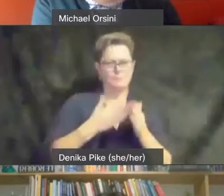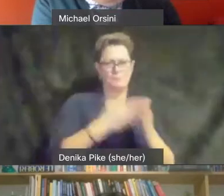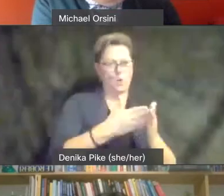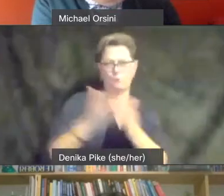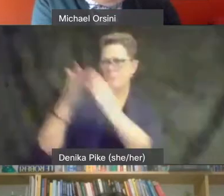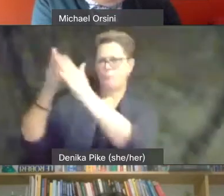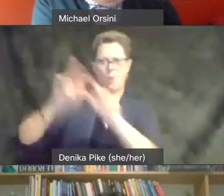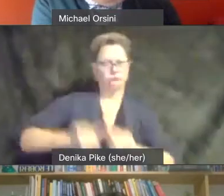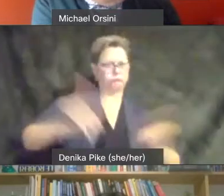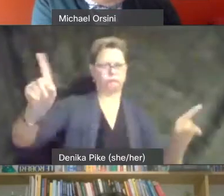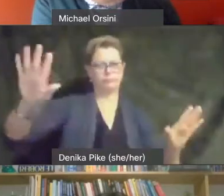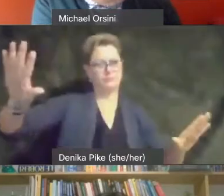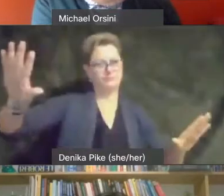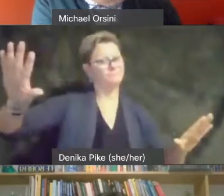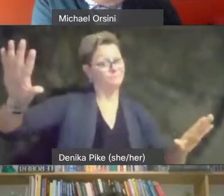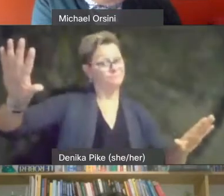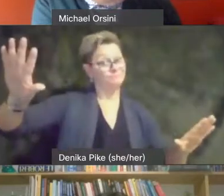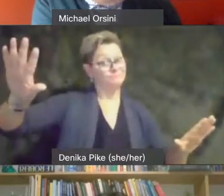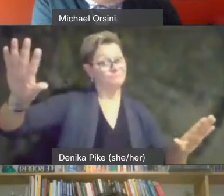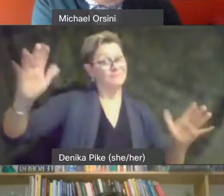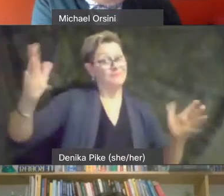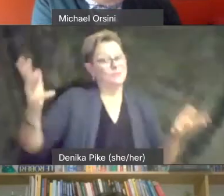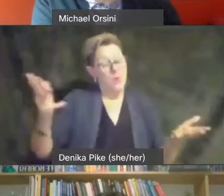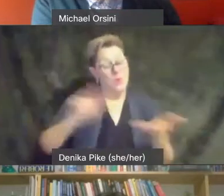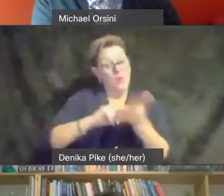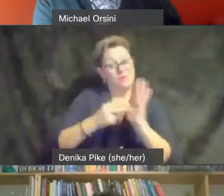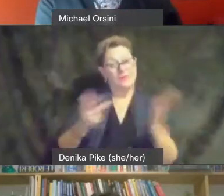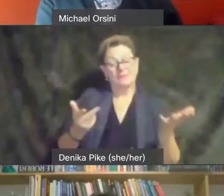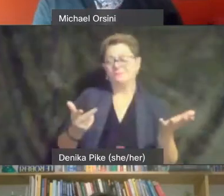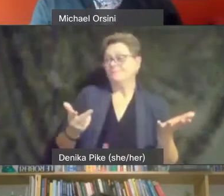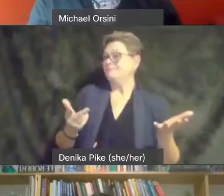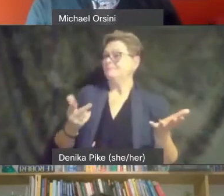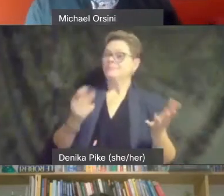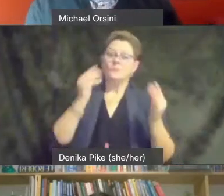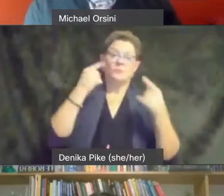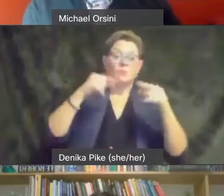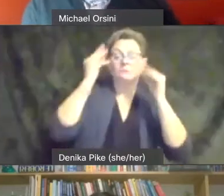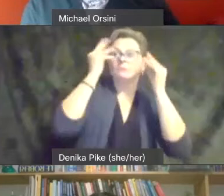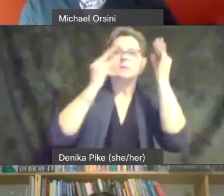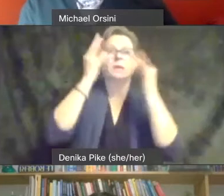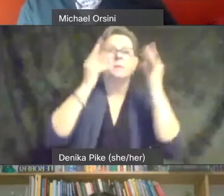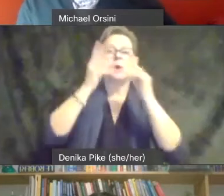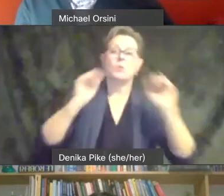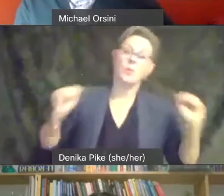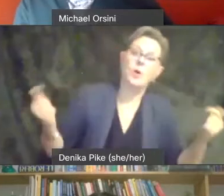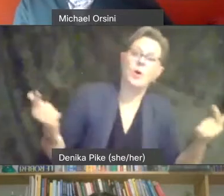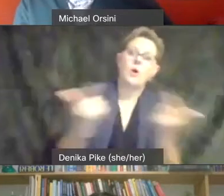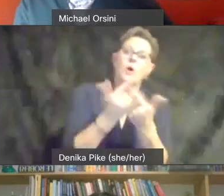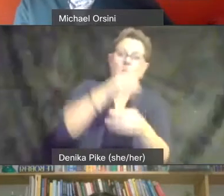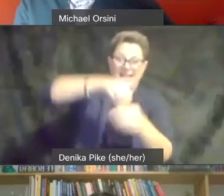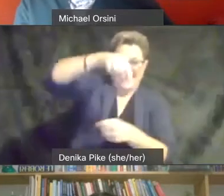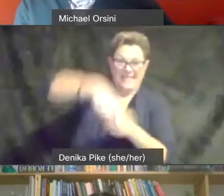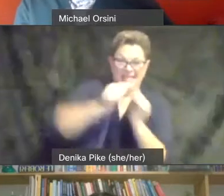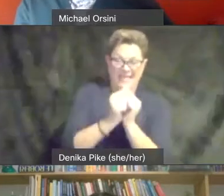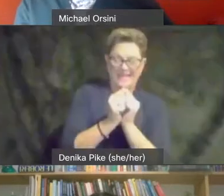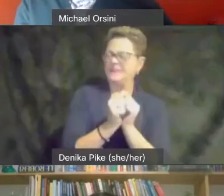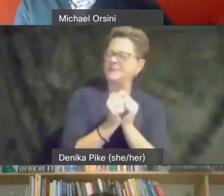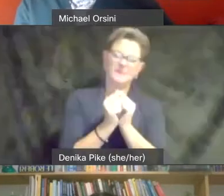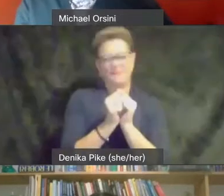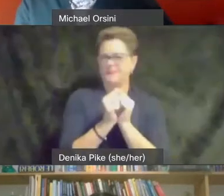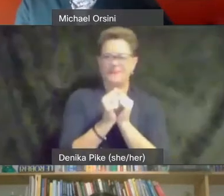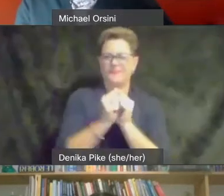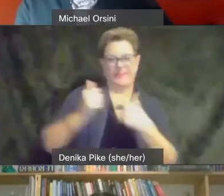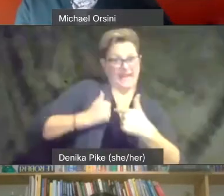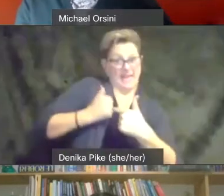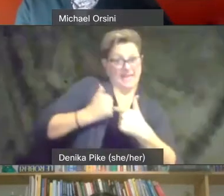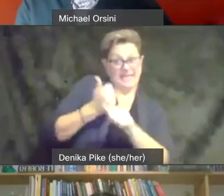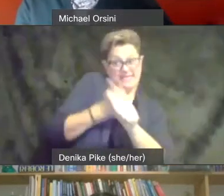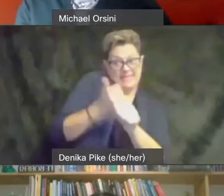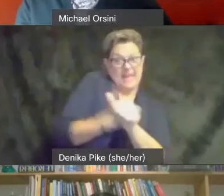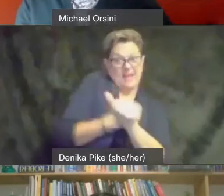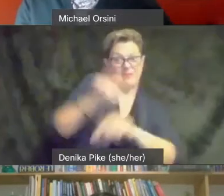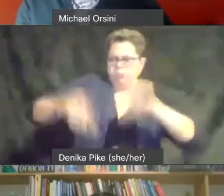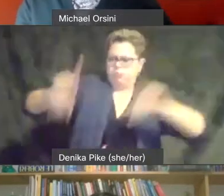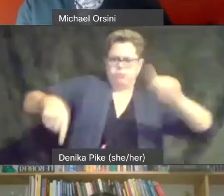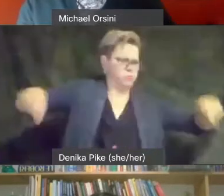Um, on a community scale, moving beyond that sort of individual notion of being it all together and thinking about different areas of the country we're seeing that clear with real term consequences. And I think we're hearing.